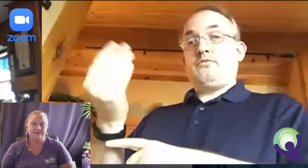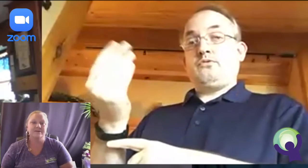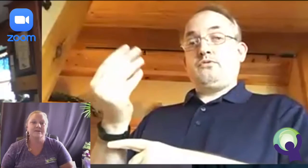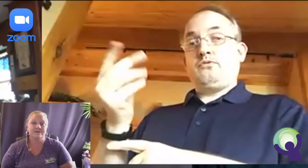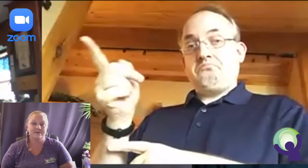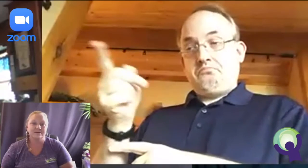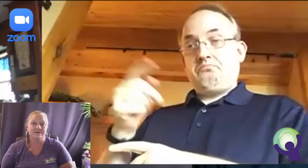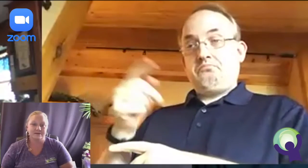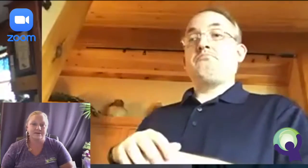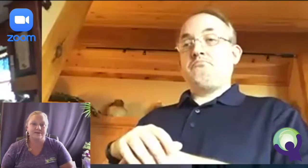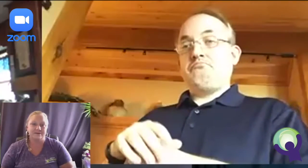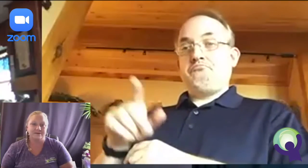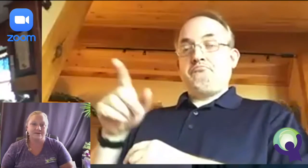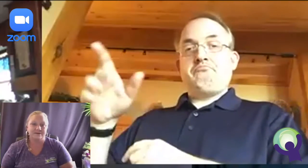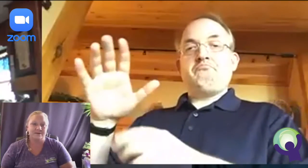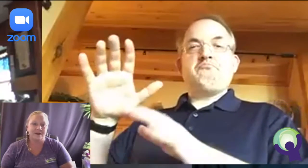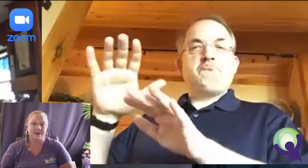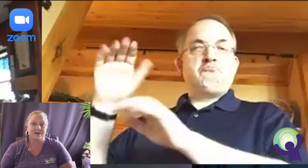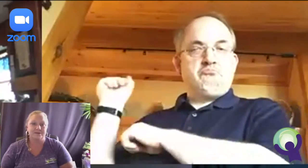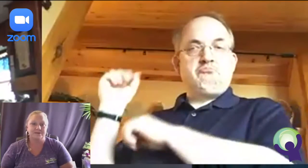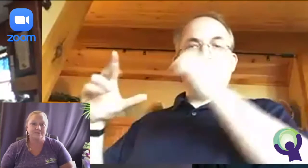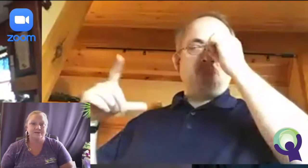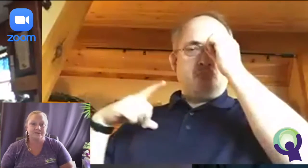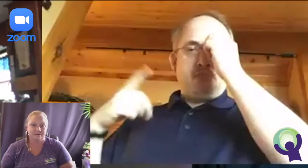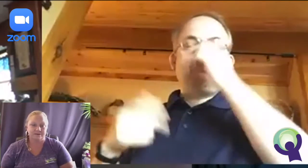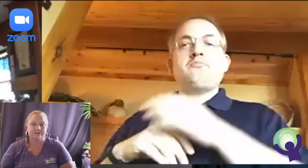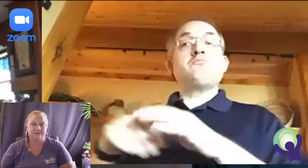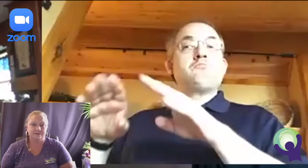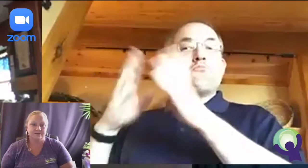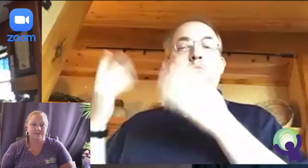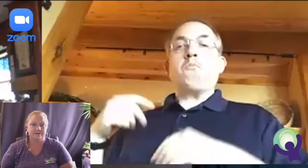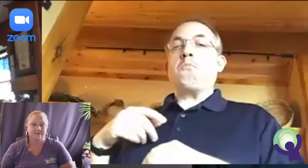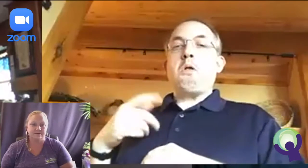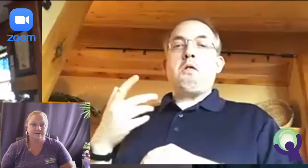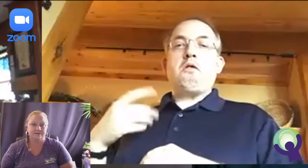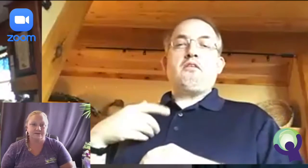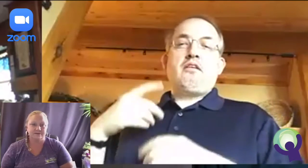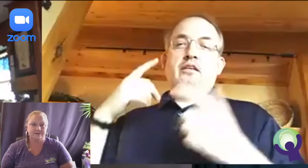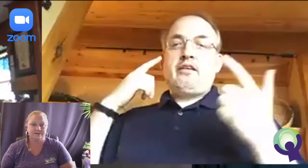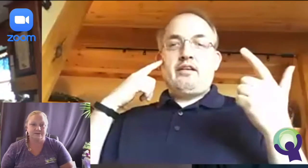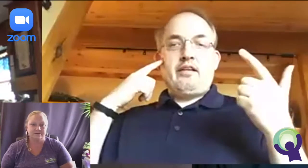quite a lot of changes that needed to happen. When the executive director hired retired actually and